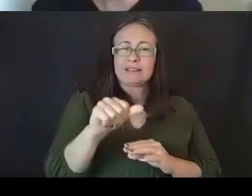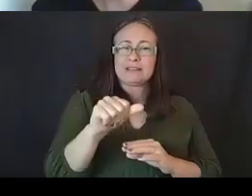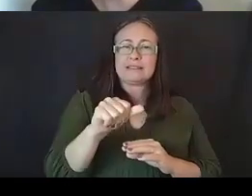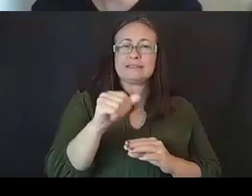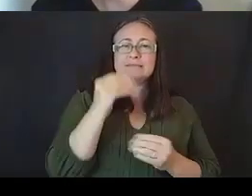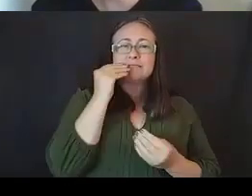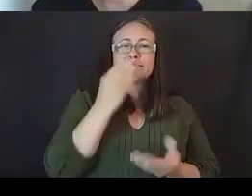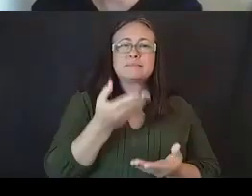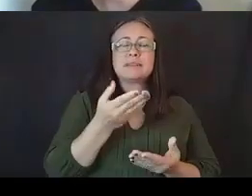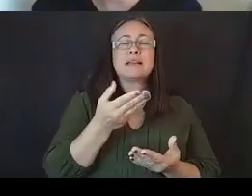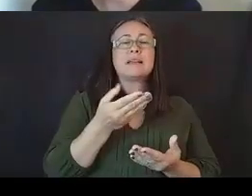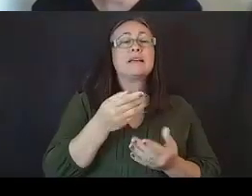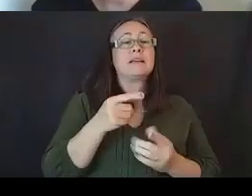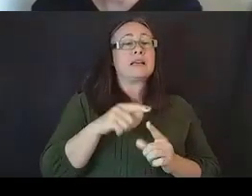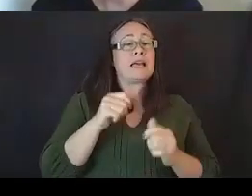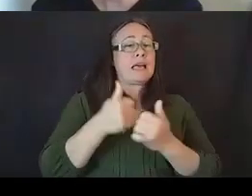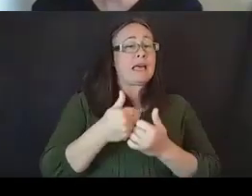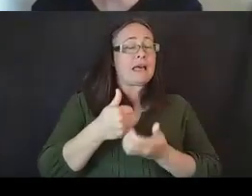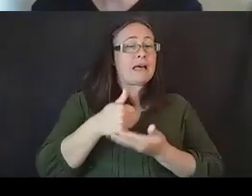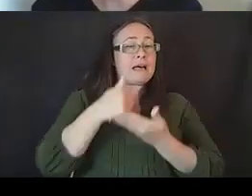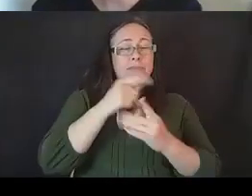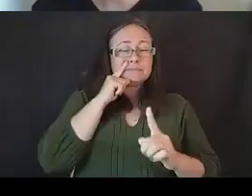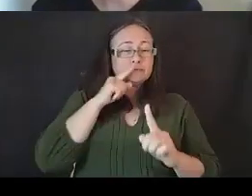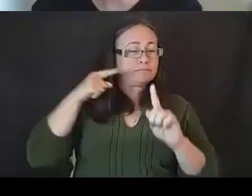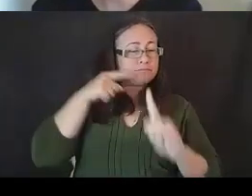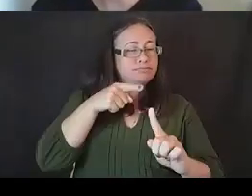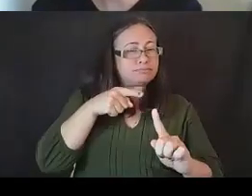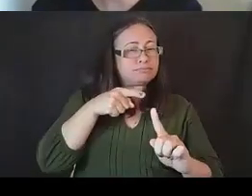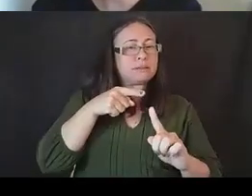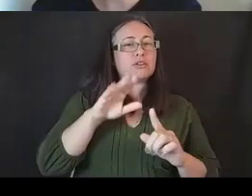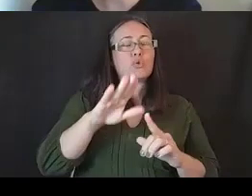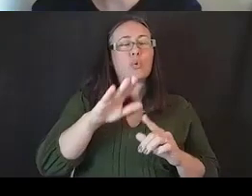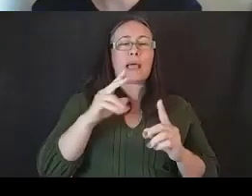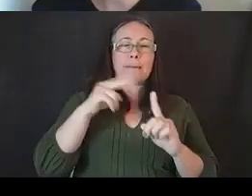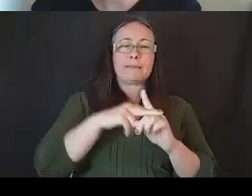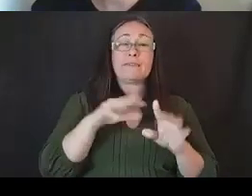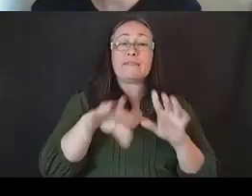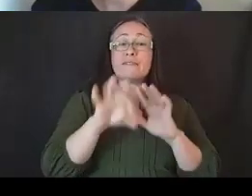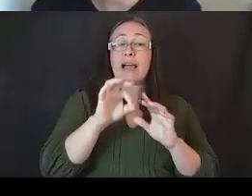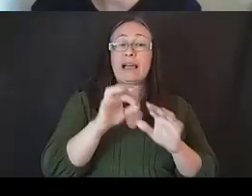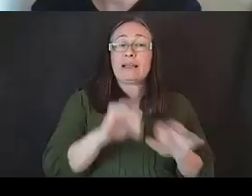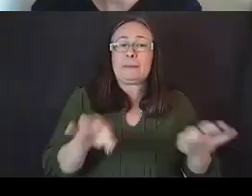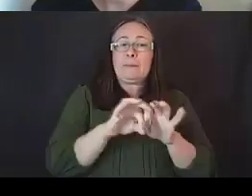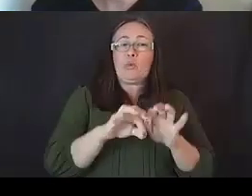to help target your application, find key contacts at the NIH and in the grantee community,